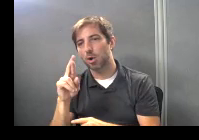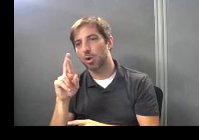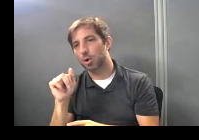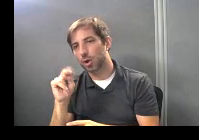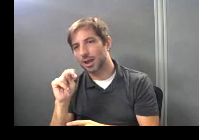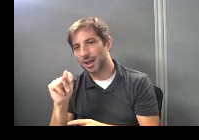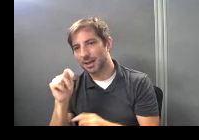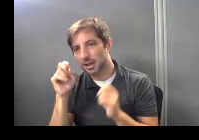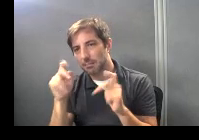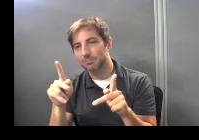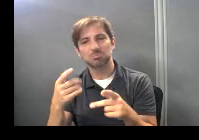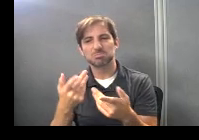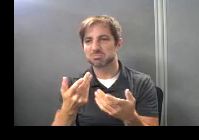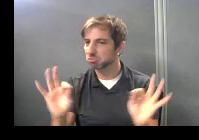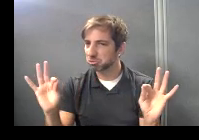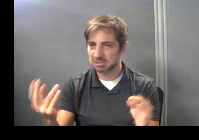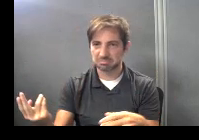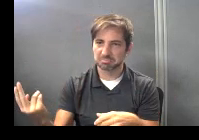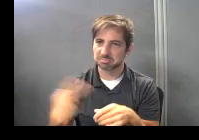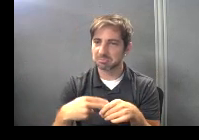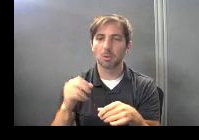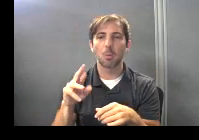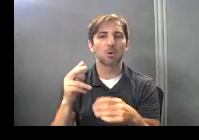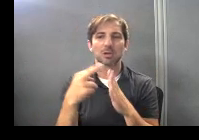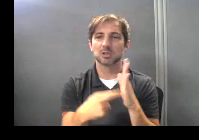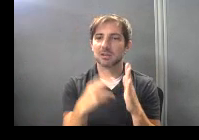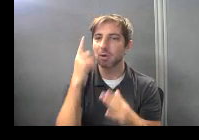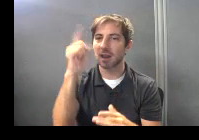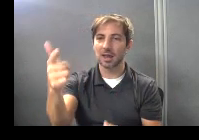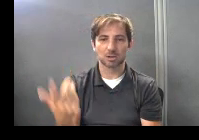FEEL FREE TO JOIN THAT OR REGISTER FOR A LATER ONE.